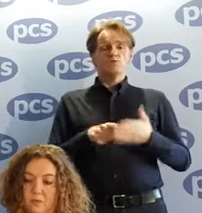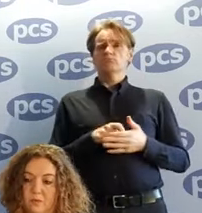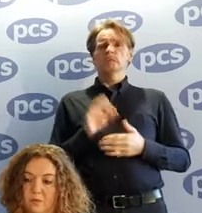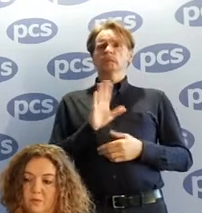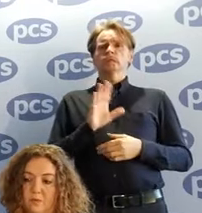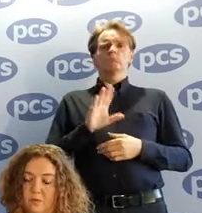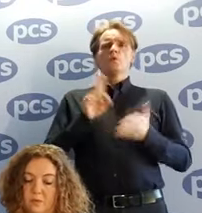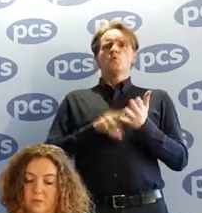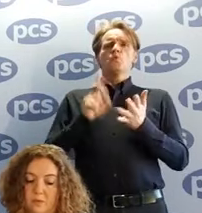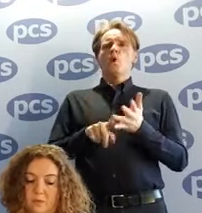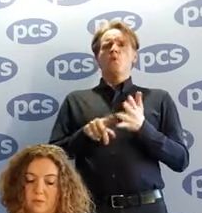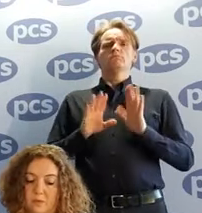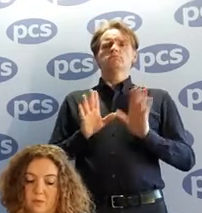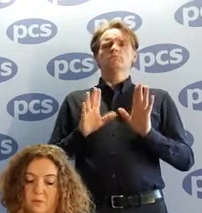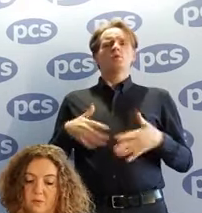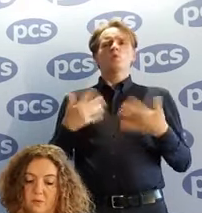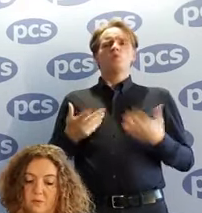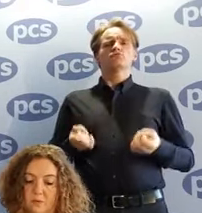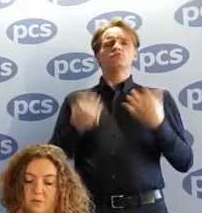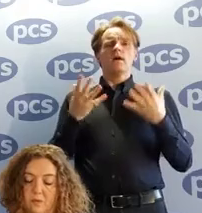member participates in this ballot, because when we go to the Cabinet Office